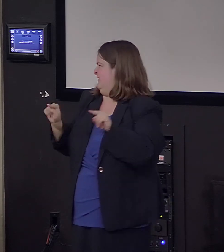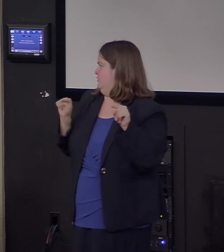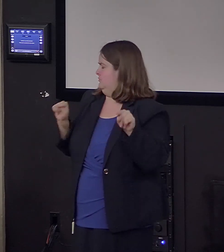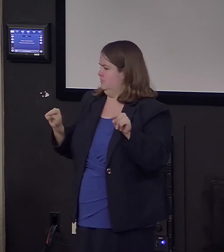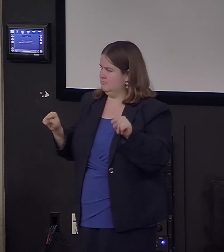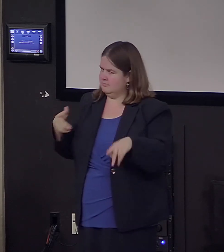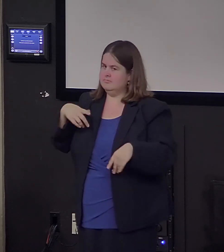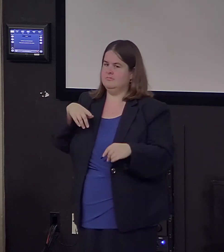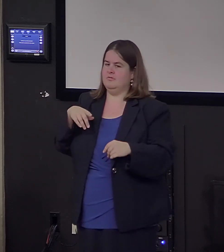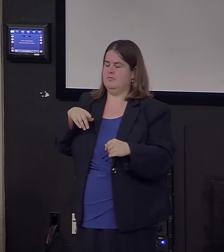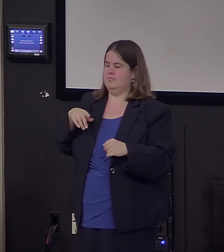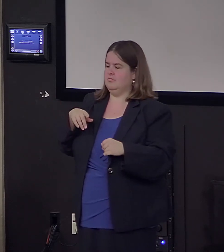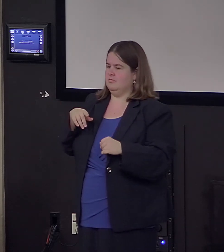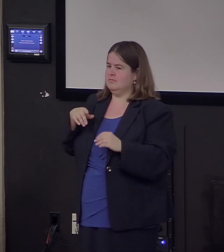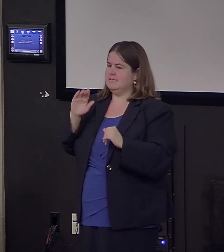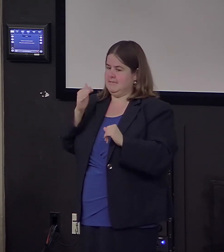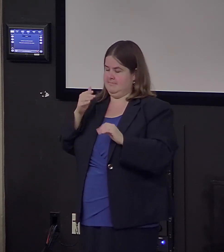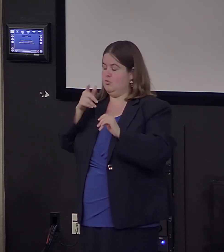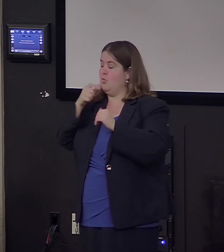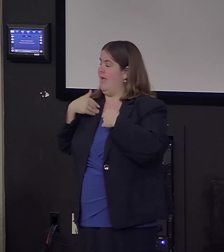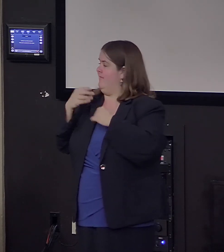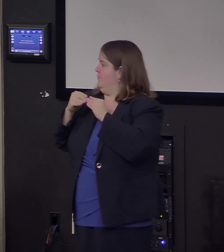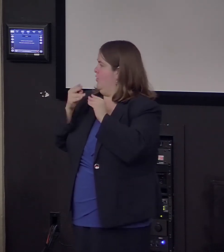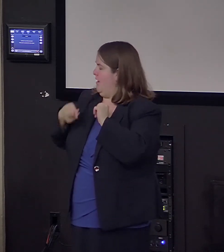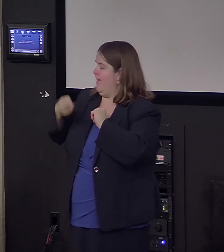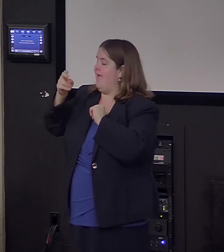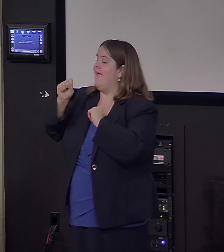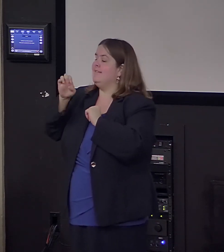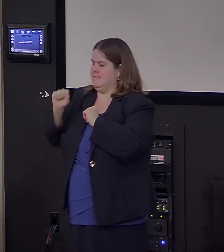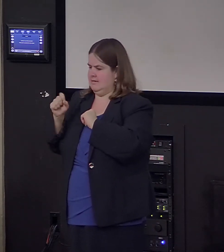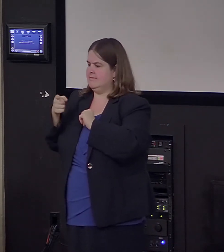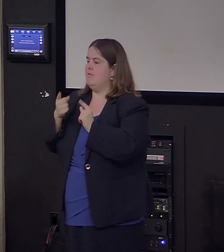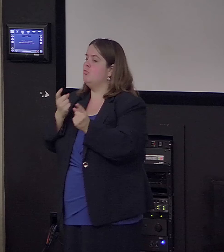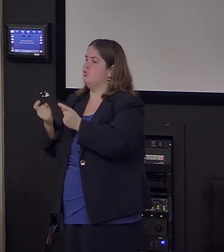So higher SCS kids were recruiting verbal strategies,